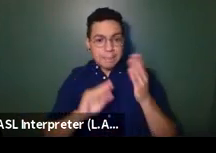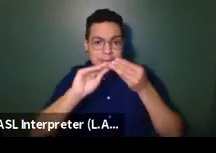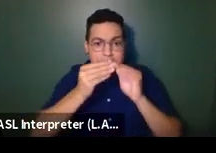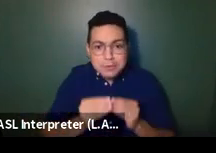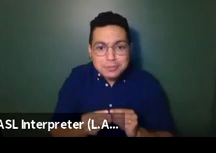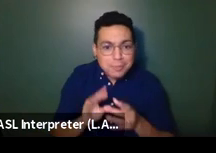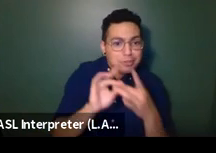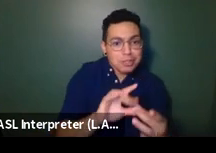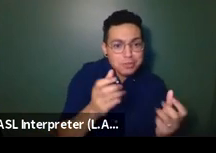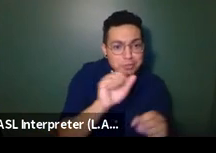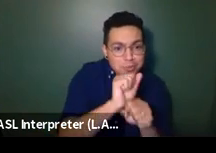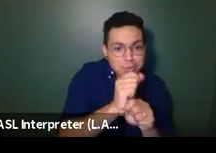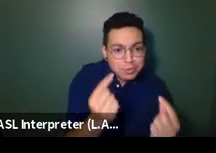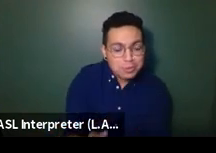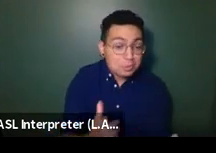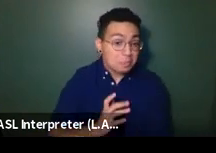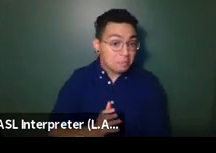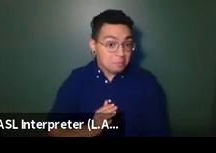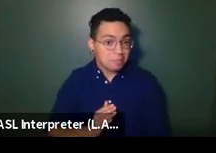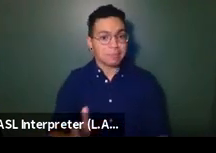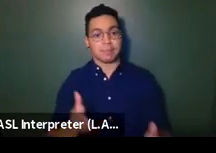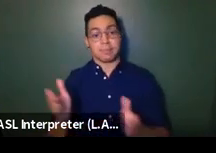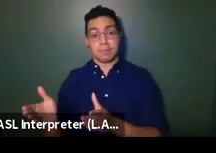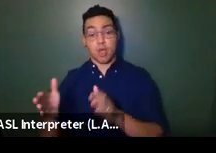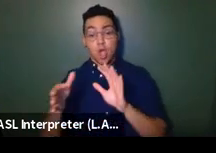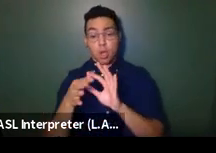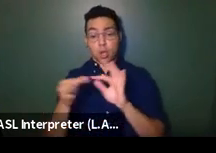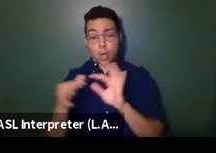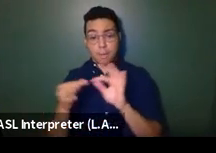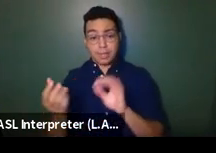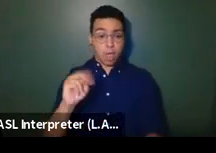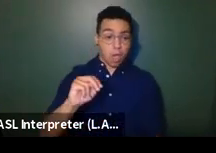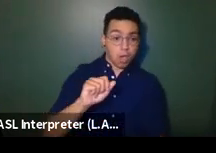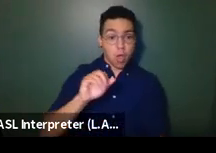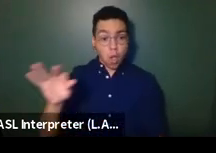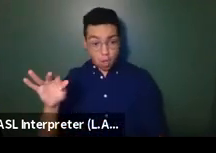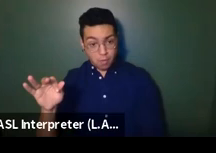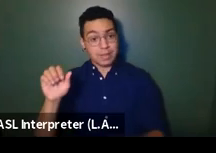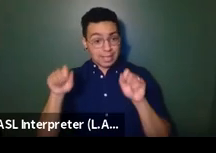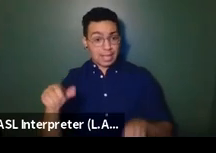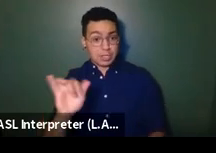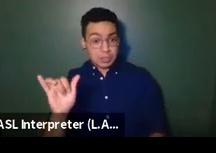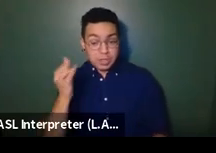ESD 189 - Amy Colburn: You can also turn on and off comments. So if you want students to be able to ask questions, engage with one another about the assignment.